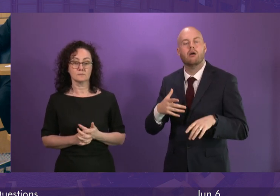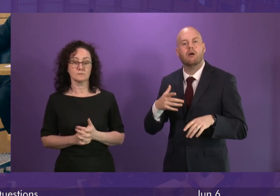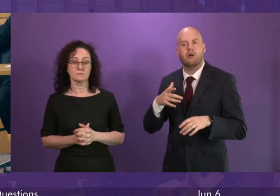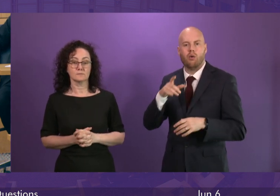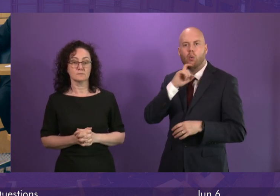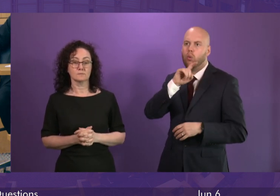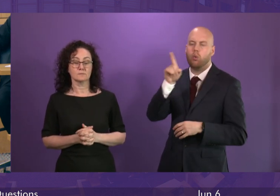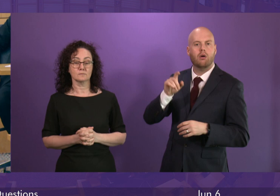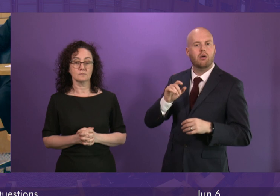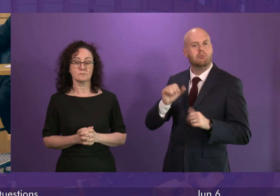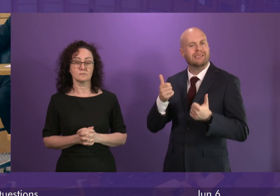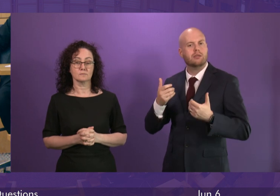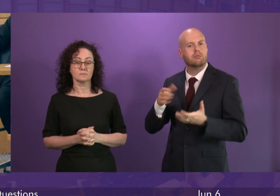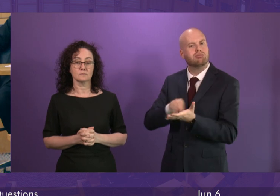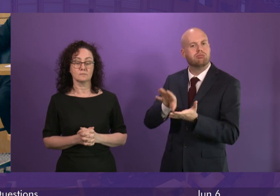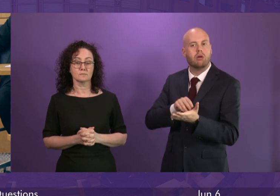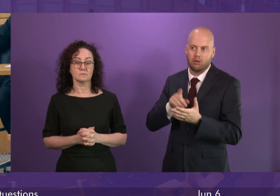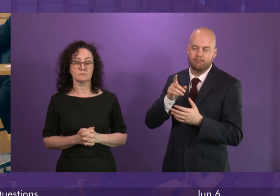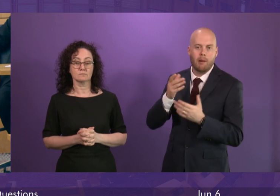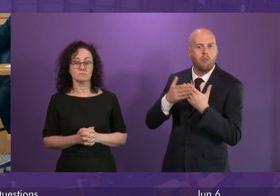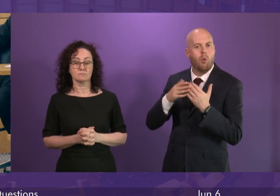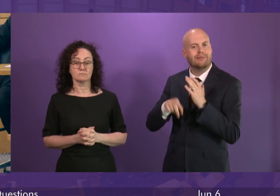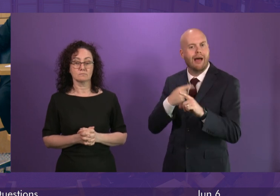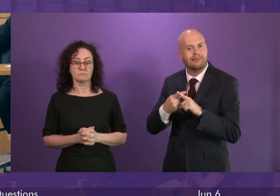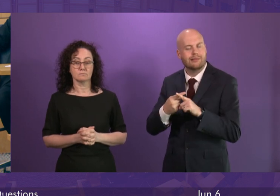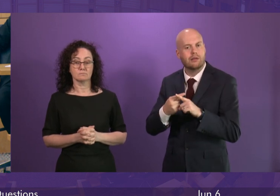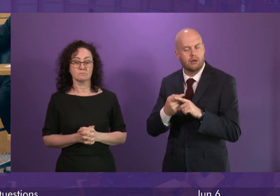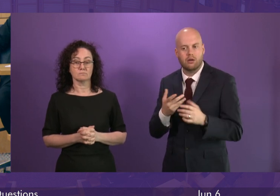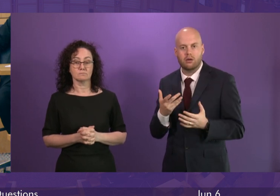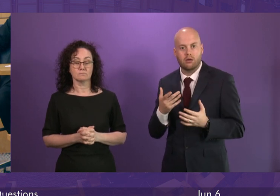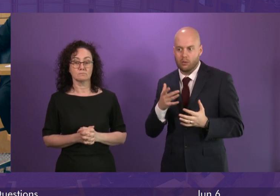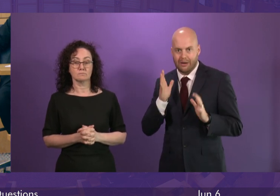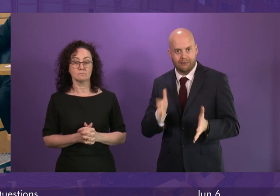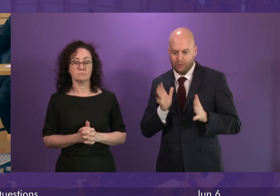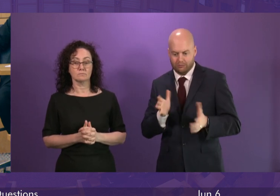the block grant adjustment and which already protects the Scottish budget from slower population